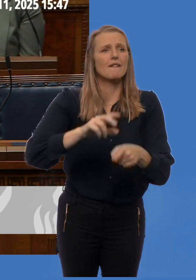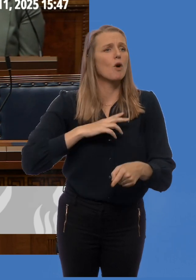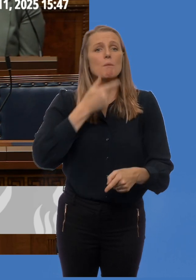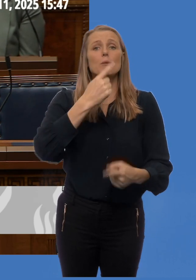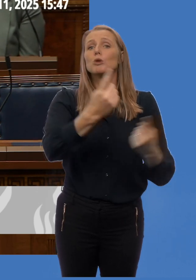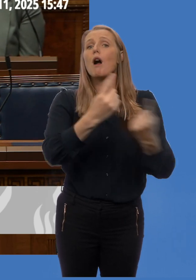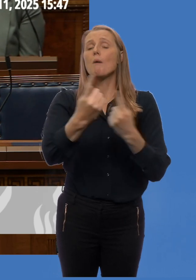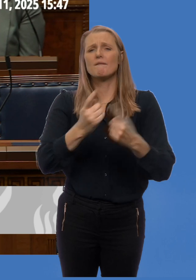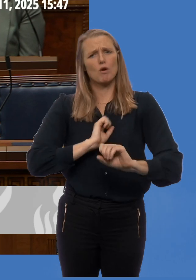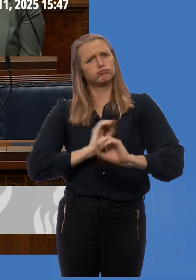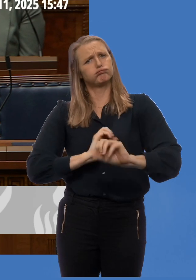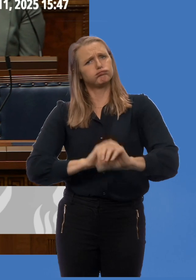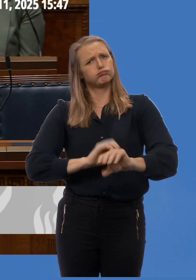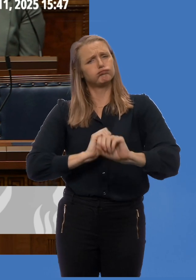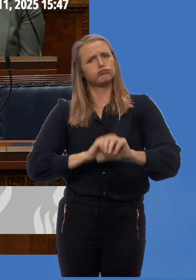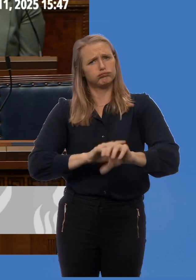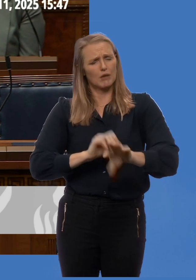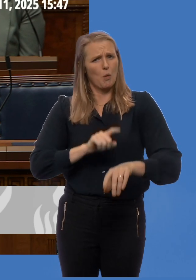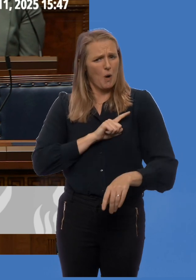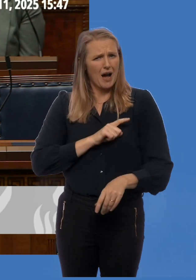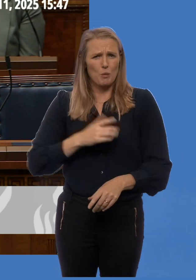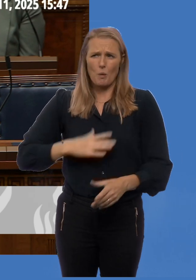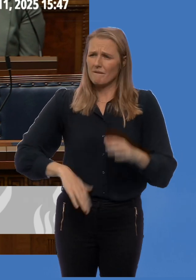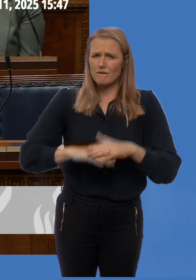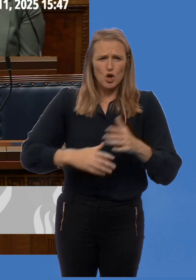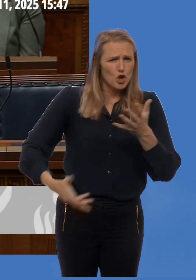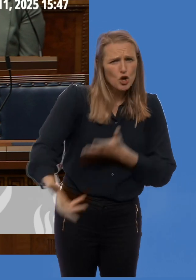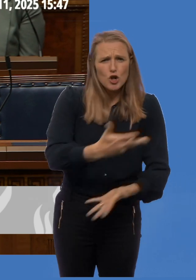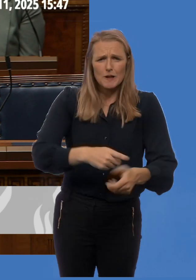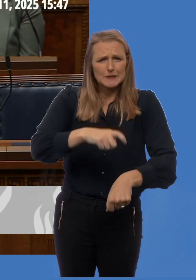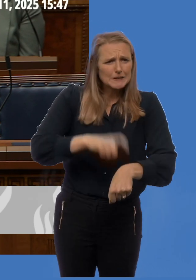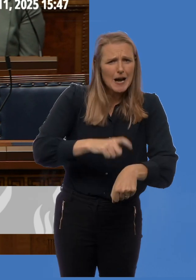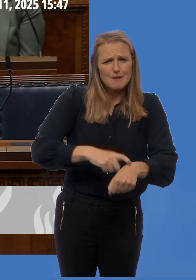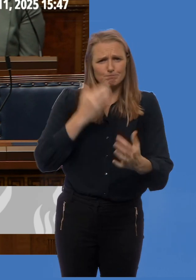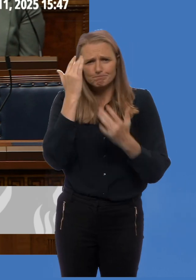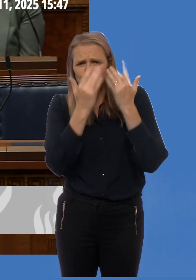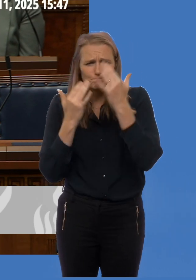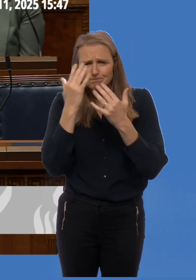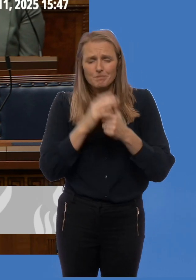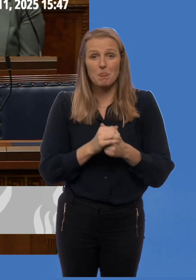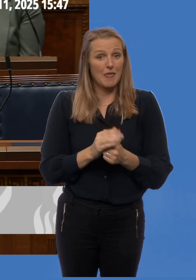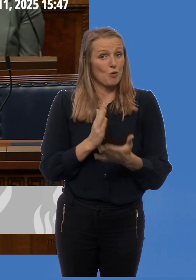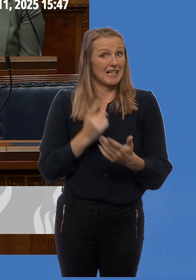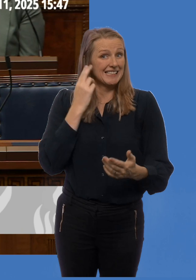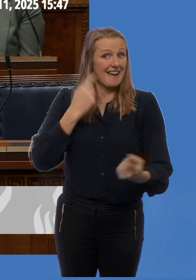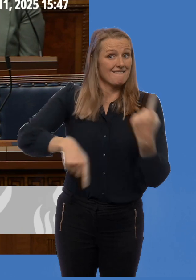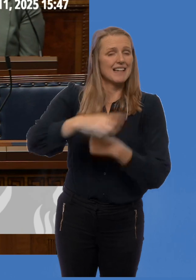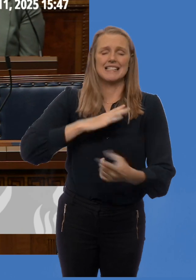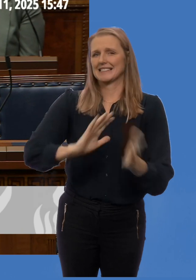Given the importance of accessibility for the deaf community, these sessions will be interpreted in both